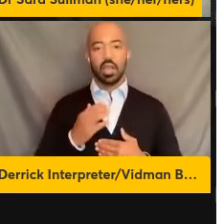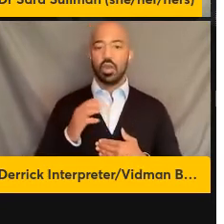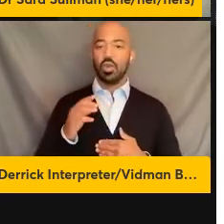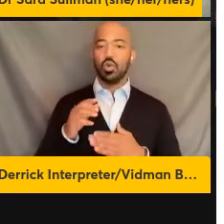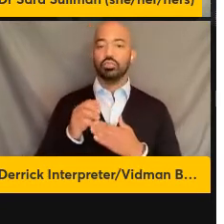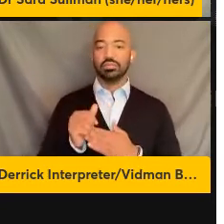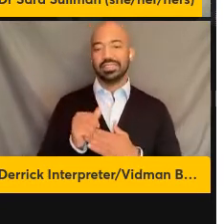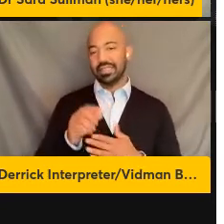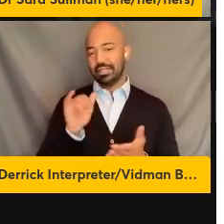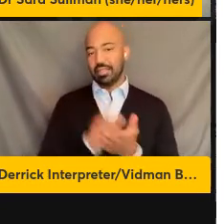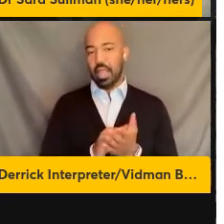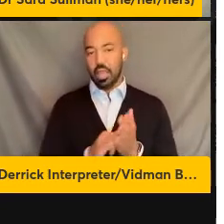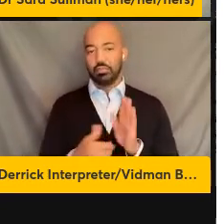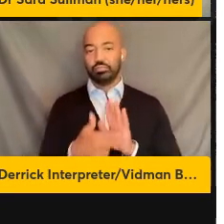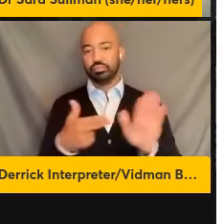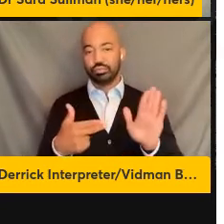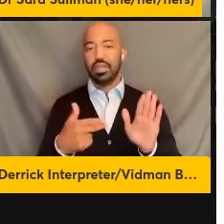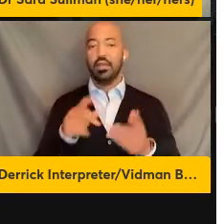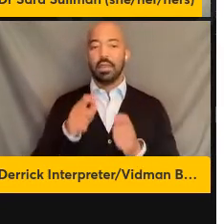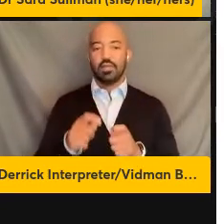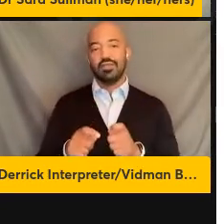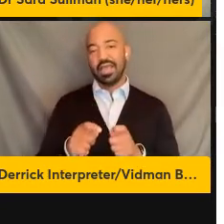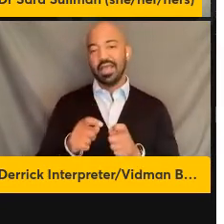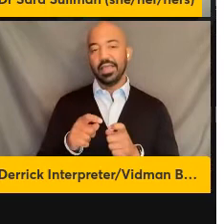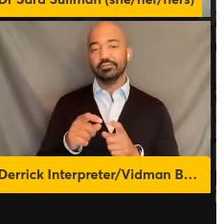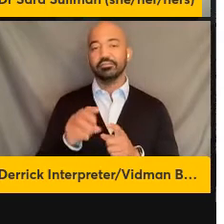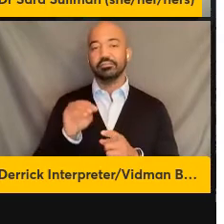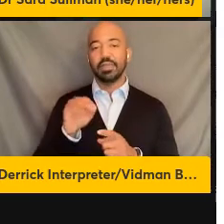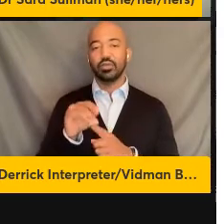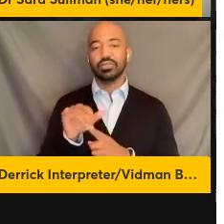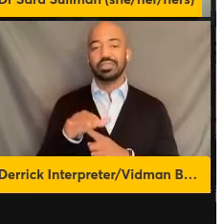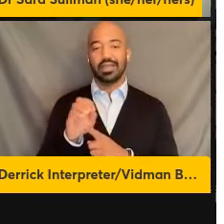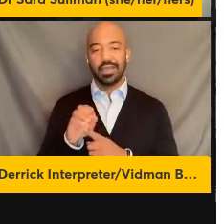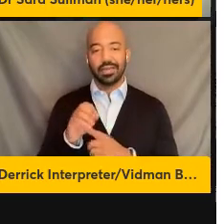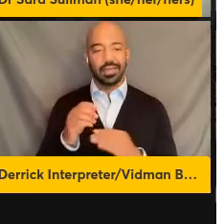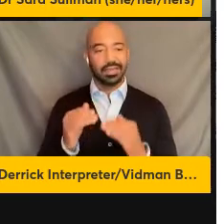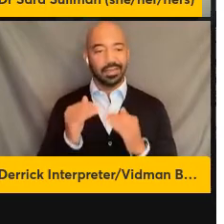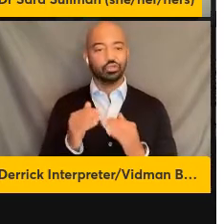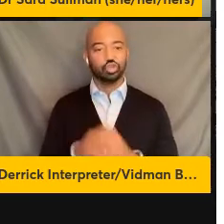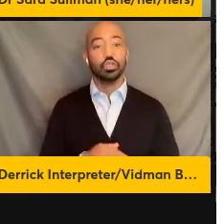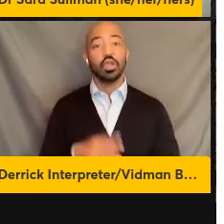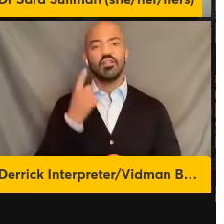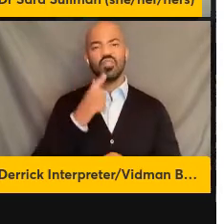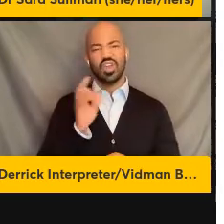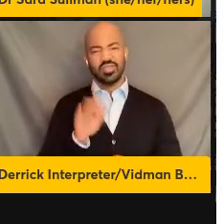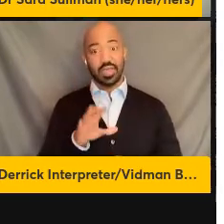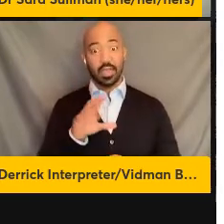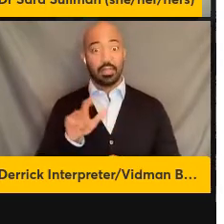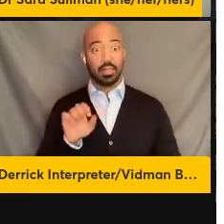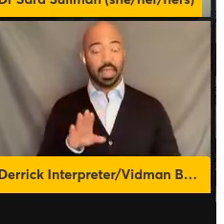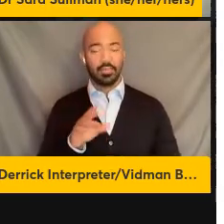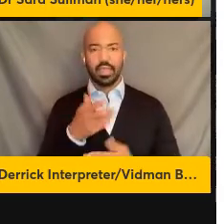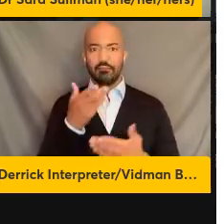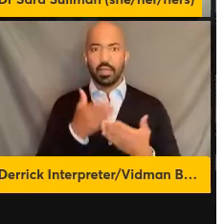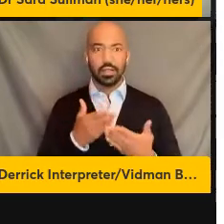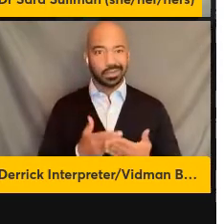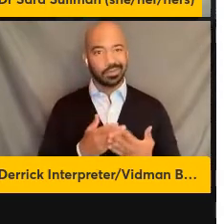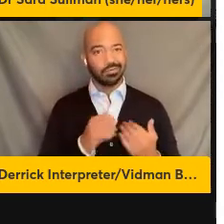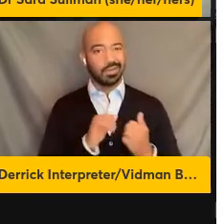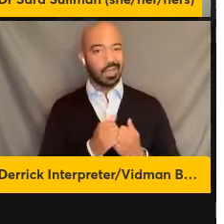specific enhancer. So for me to address this question in the lab and try to validate the interaction between the enhancer and